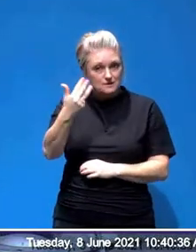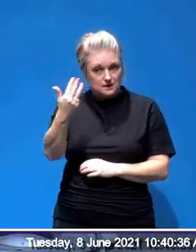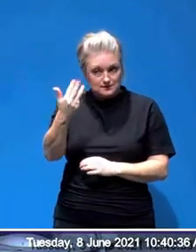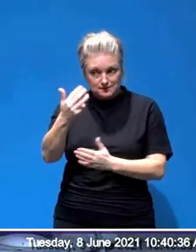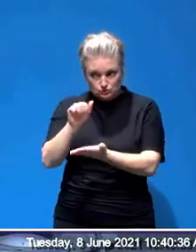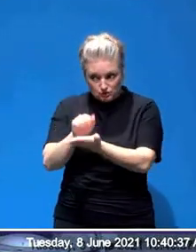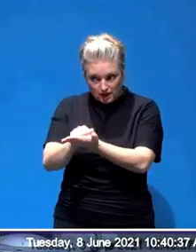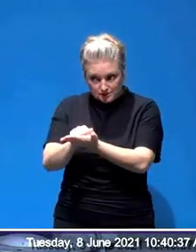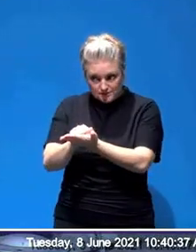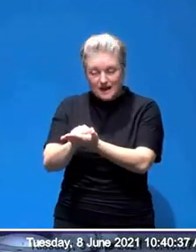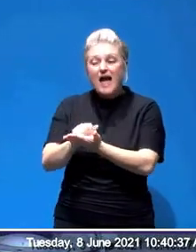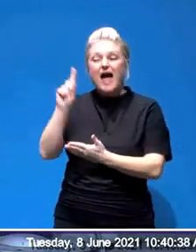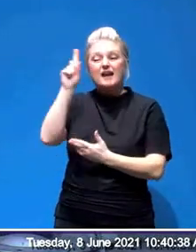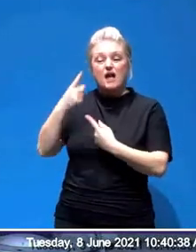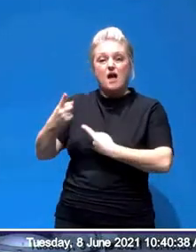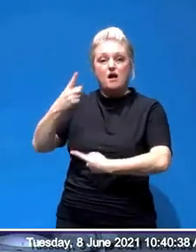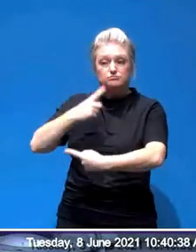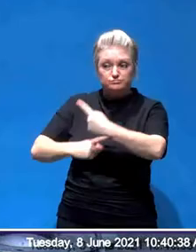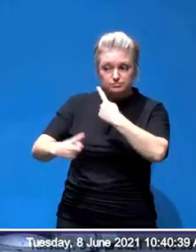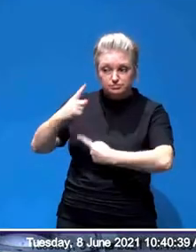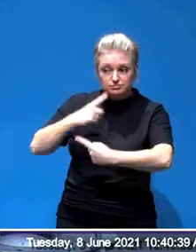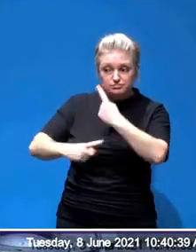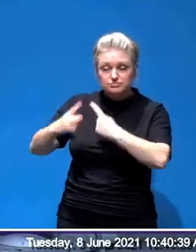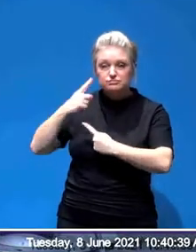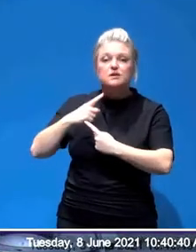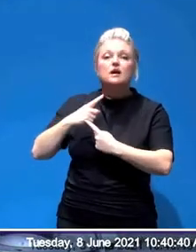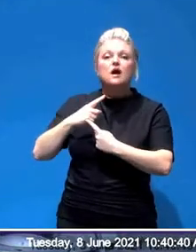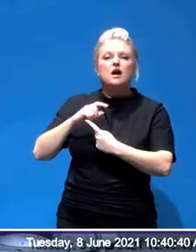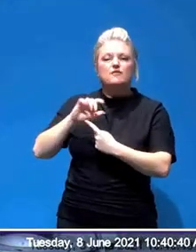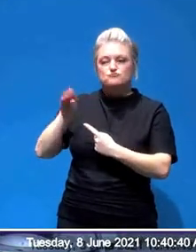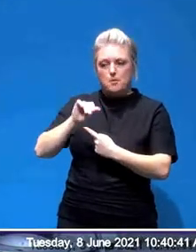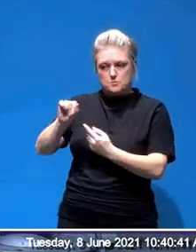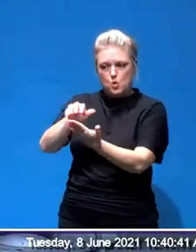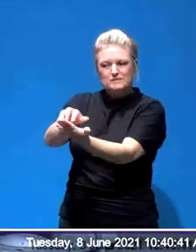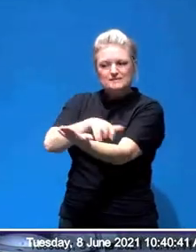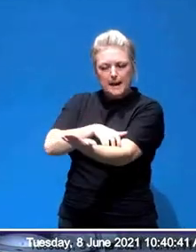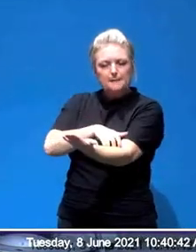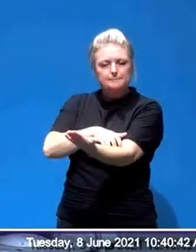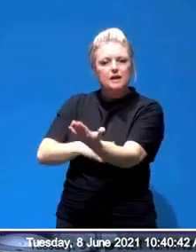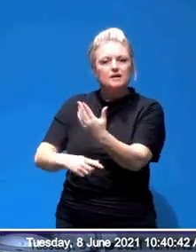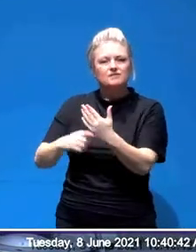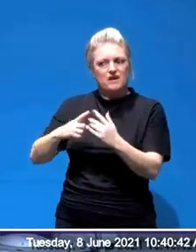The events that you are about to describe and read in your statement were very significant events.